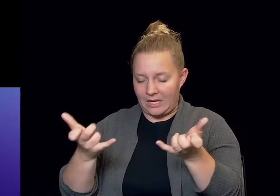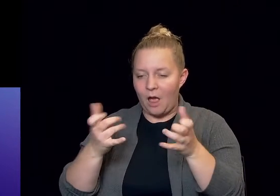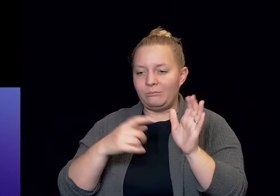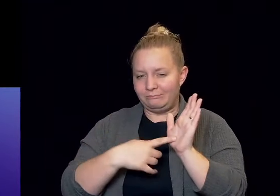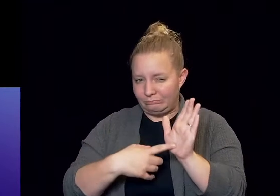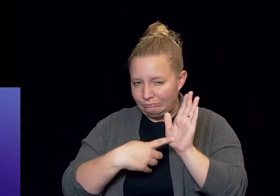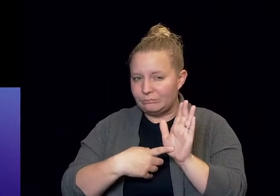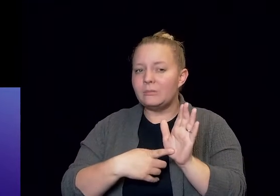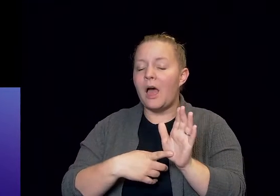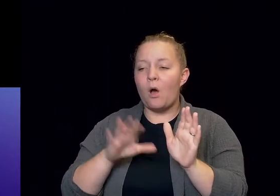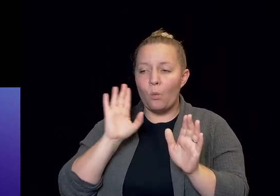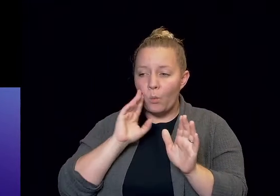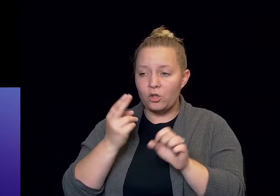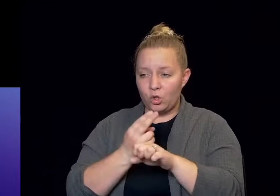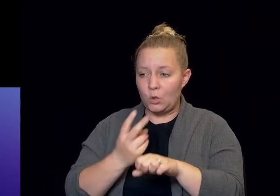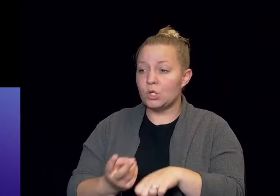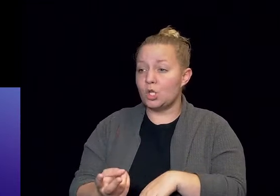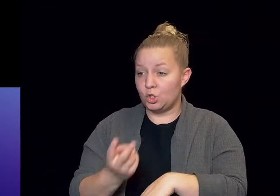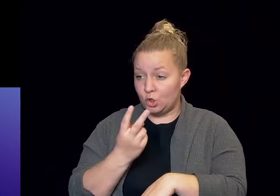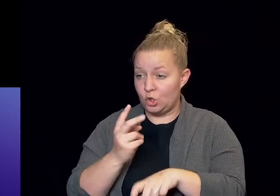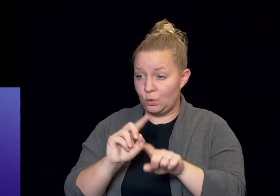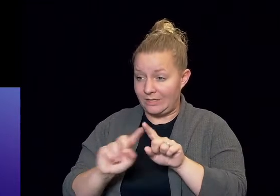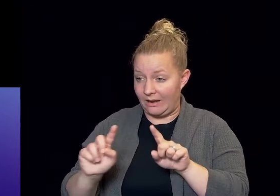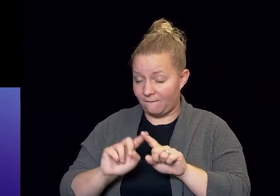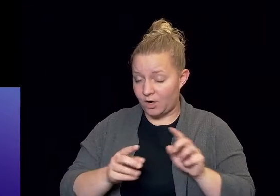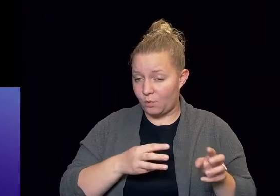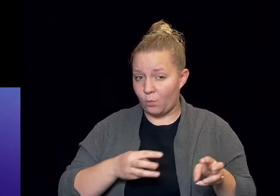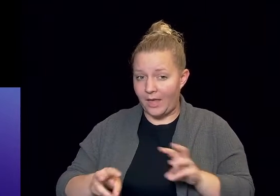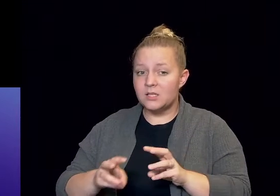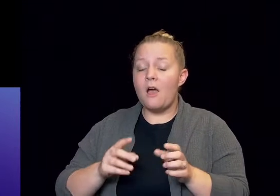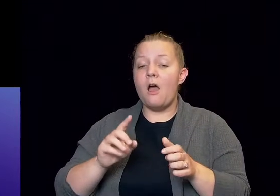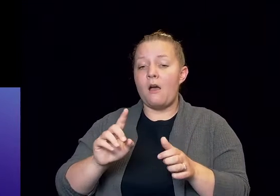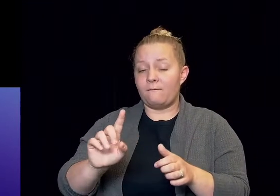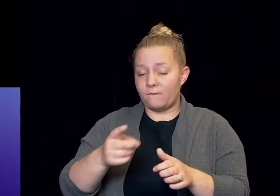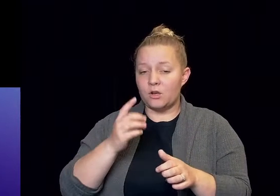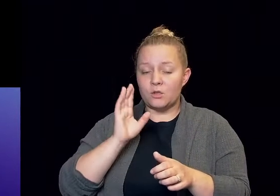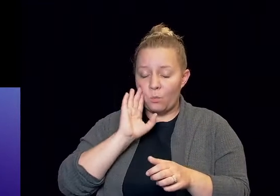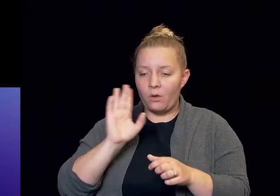two different ways. So, the first way I'm going to follow exactly what that key concept said up above.